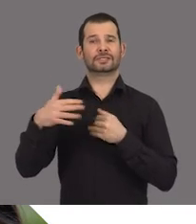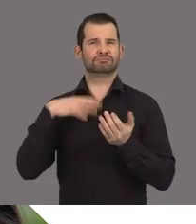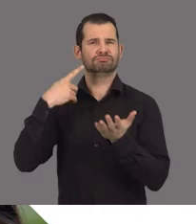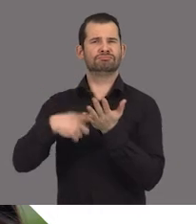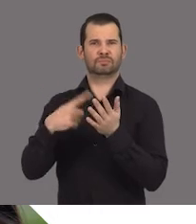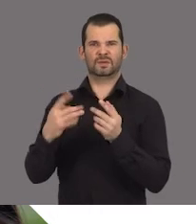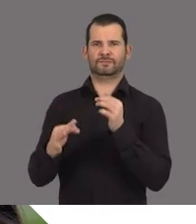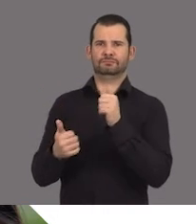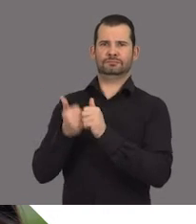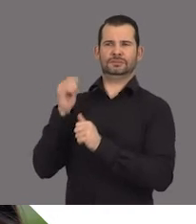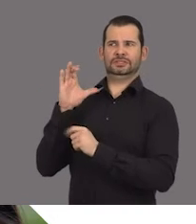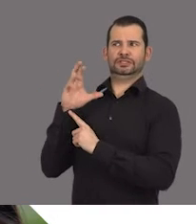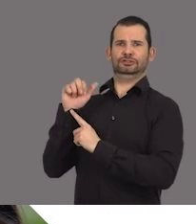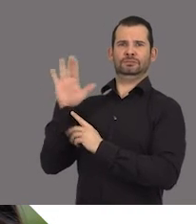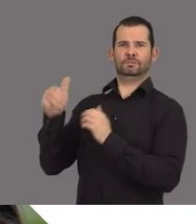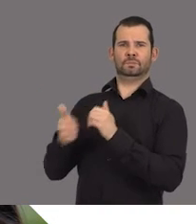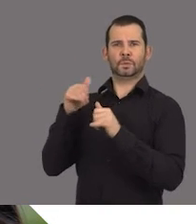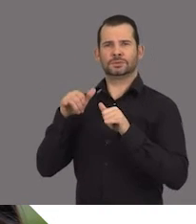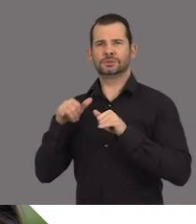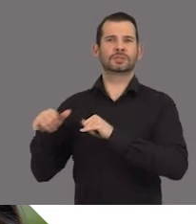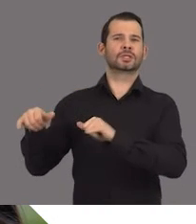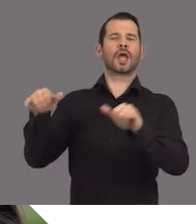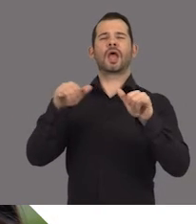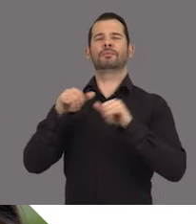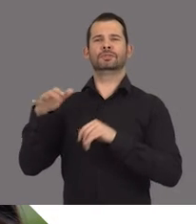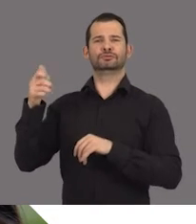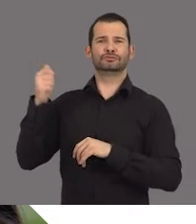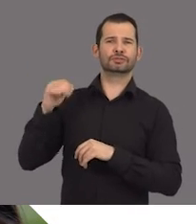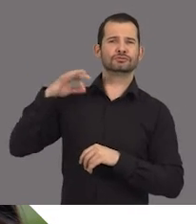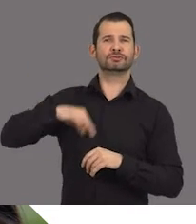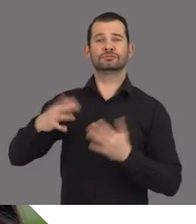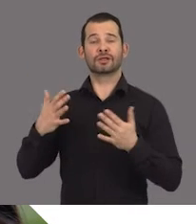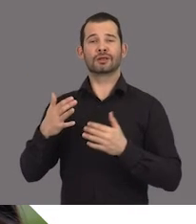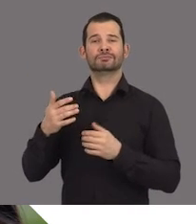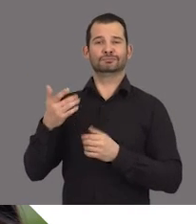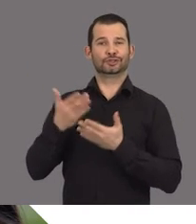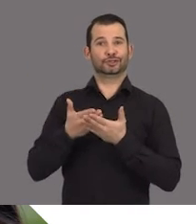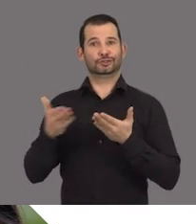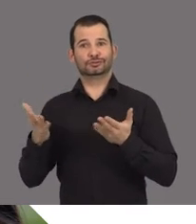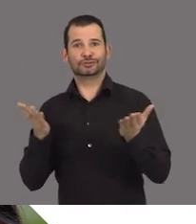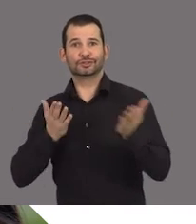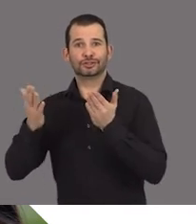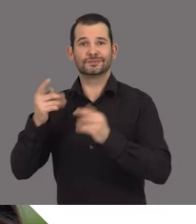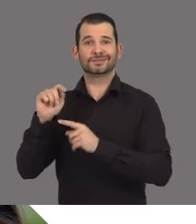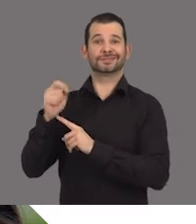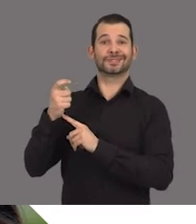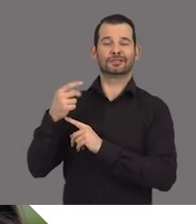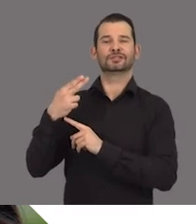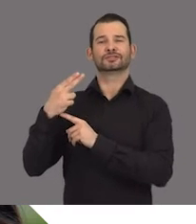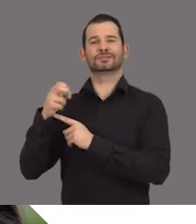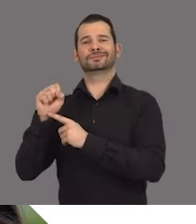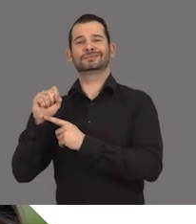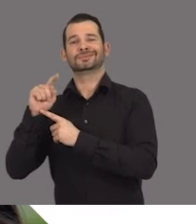services tax/harmonized sales tax credit, more commonly known as the GST/HST credit.